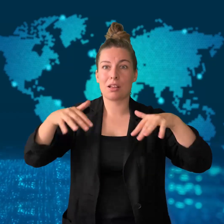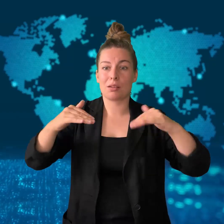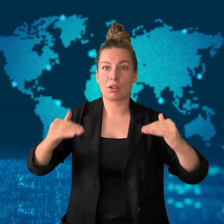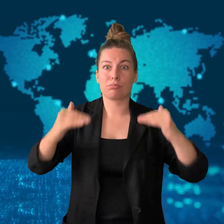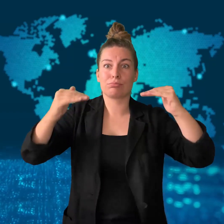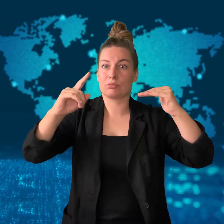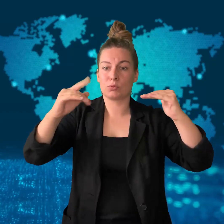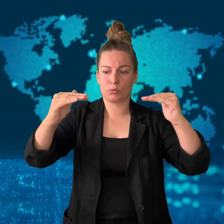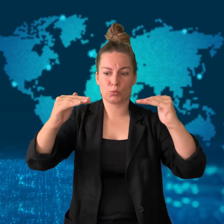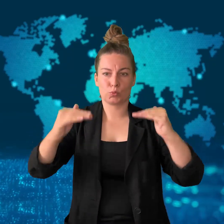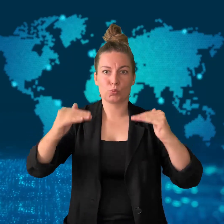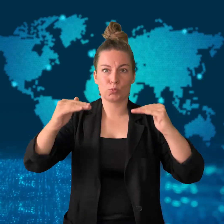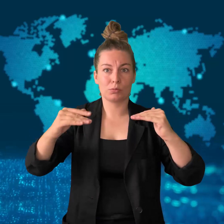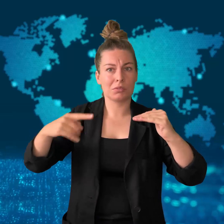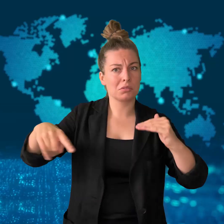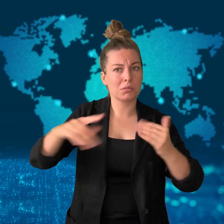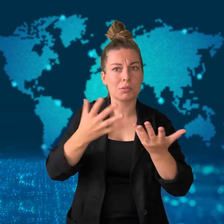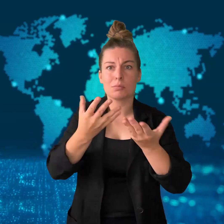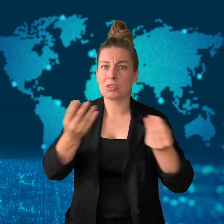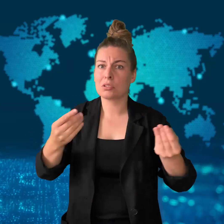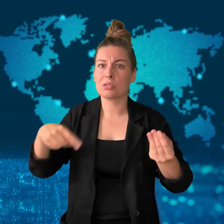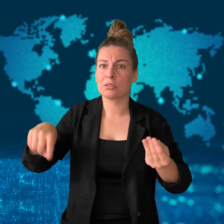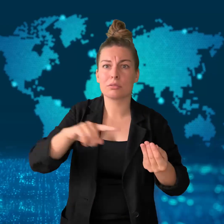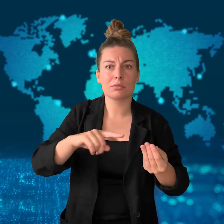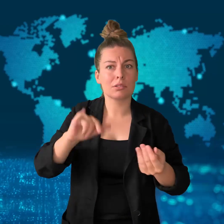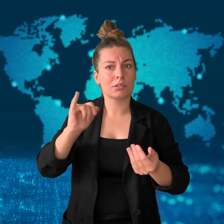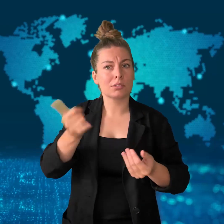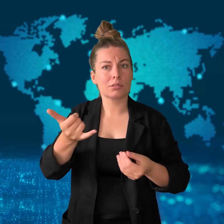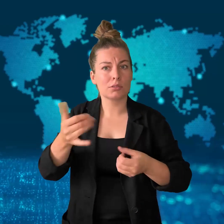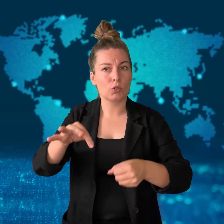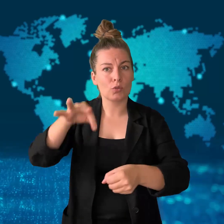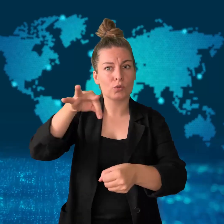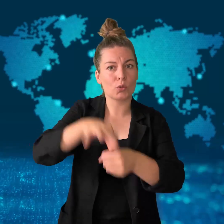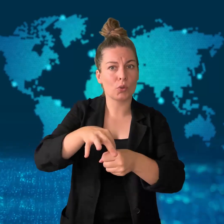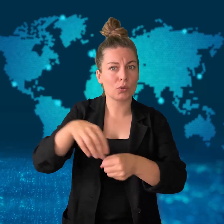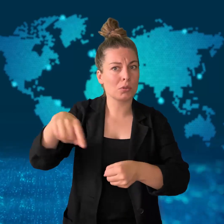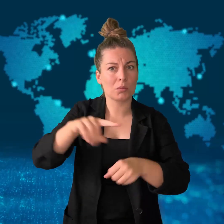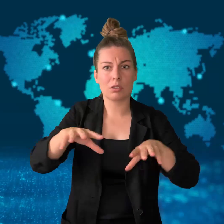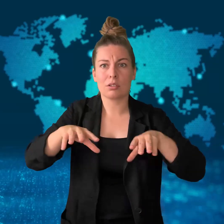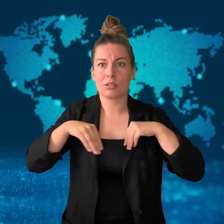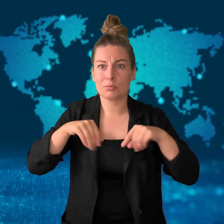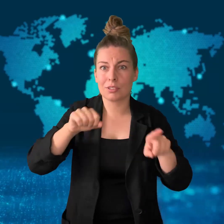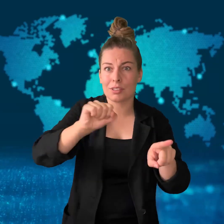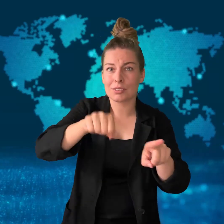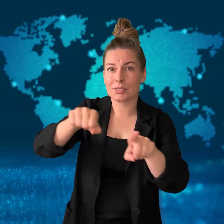in India's lower house, however.